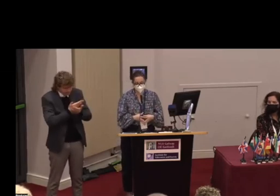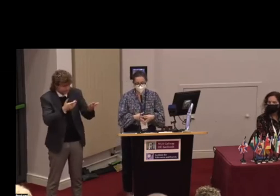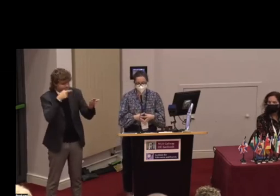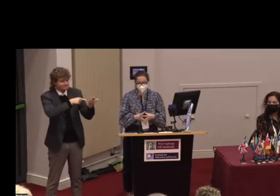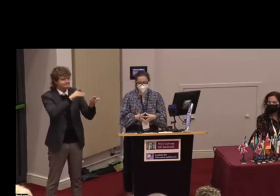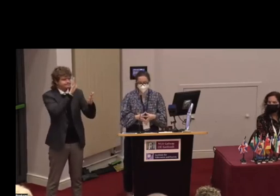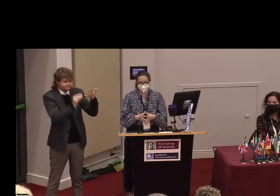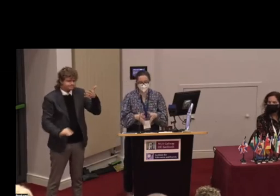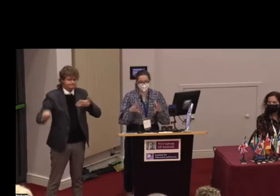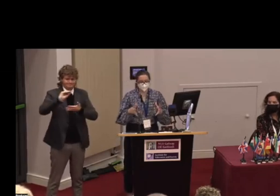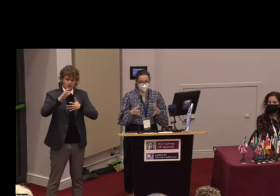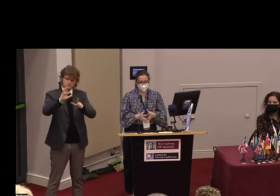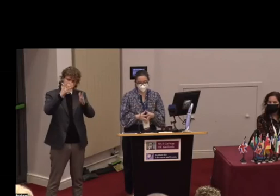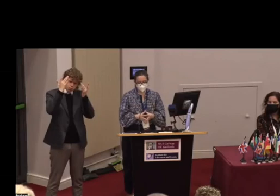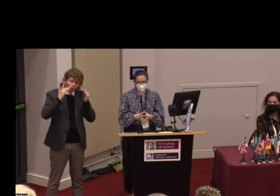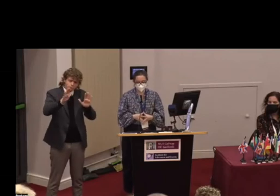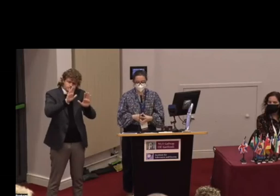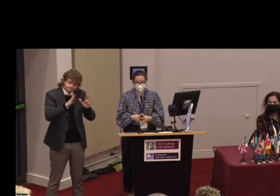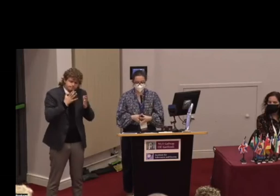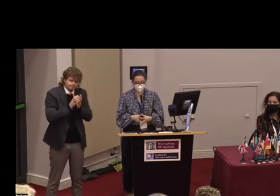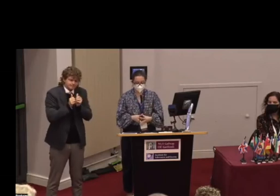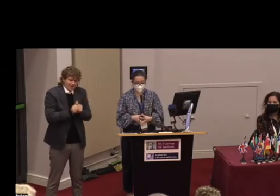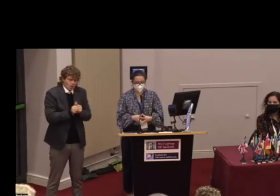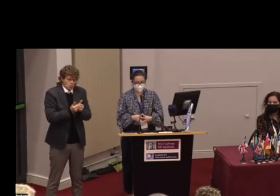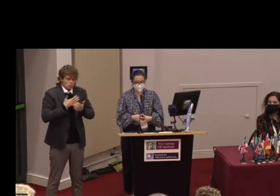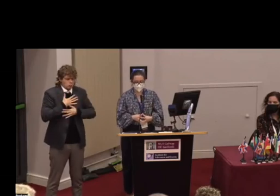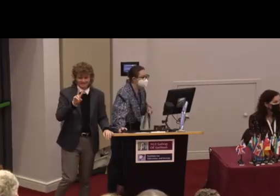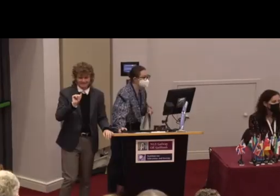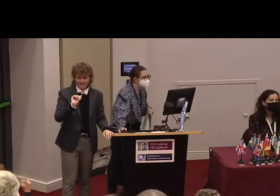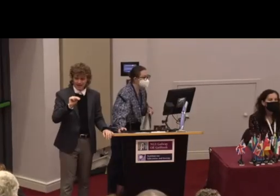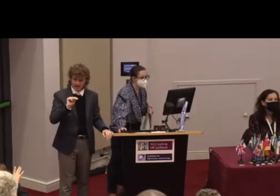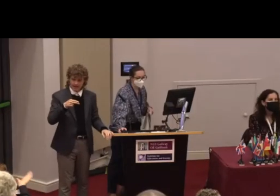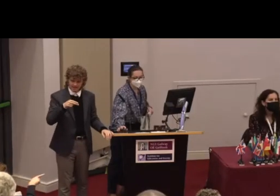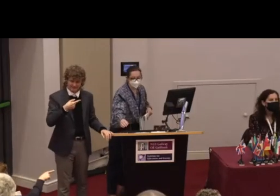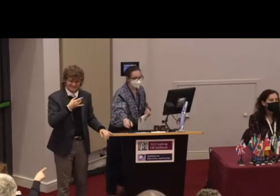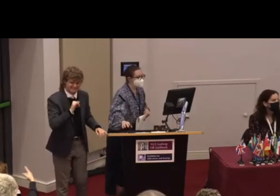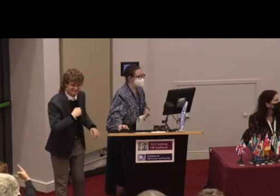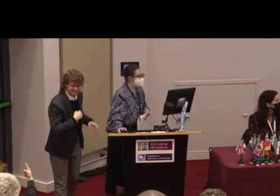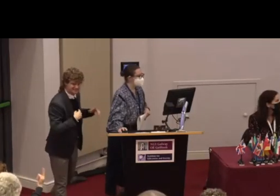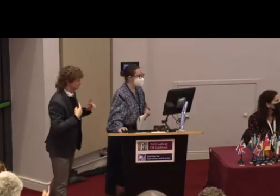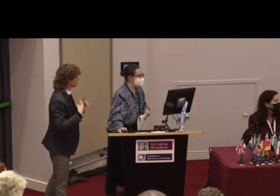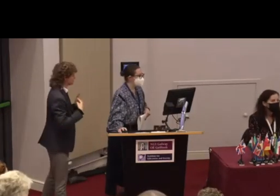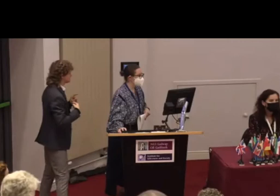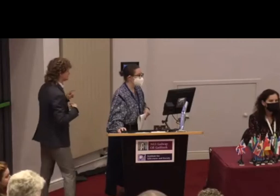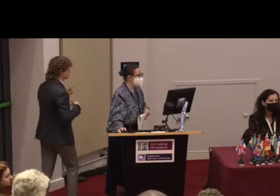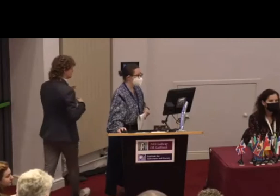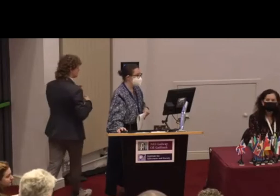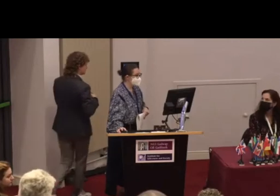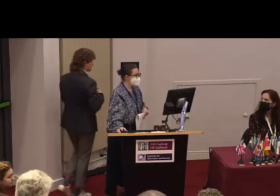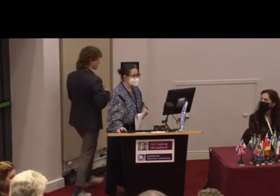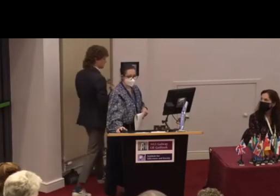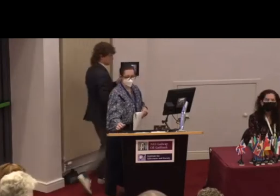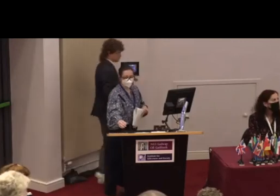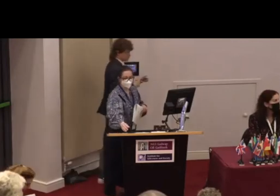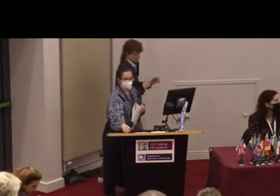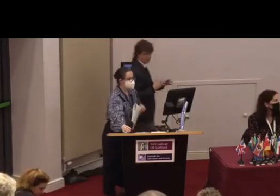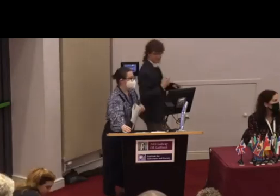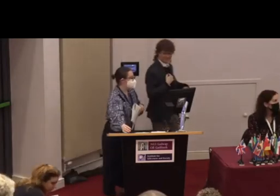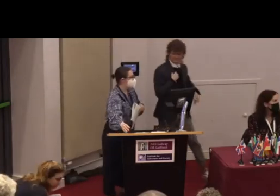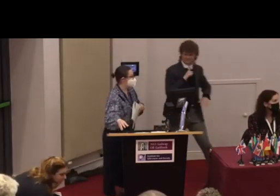solutions to these world changing events that we are talking aboutShivangi Agrawal: Hi,